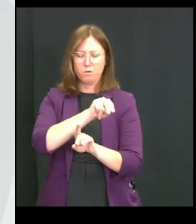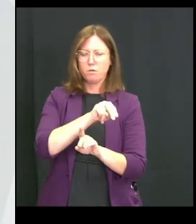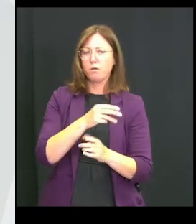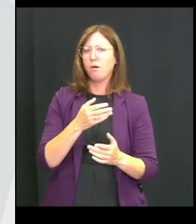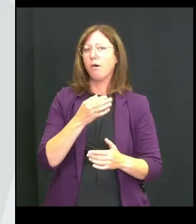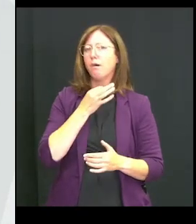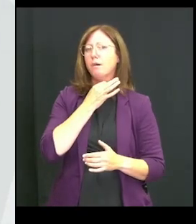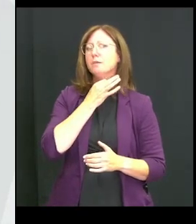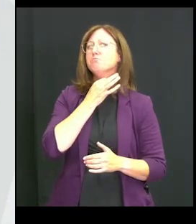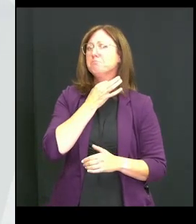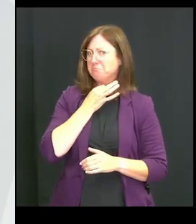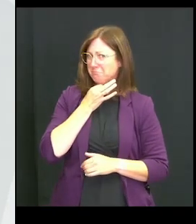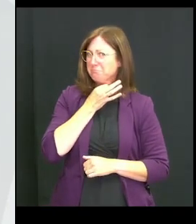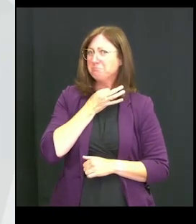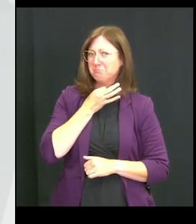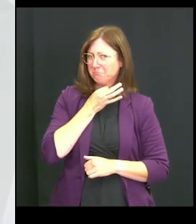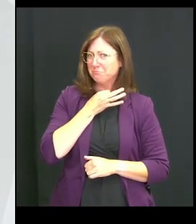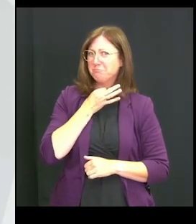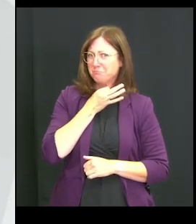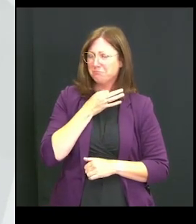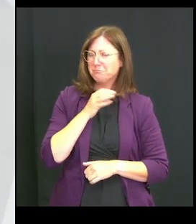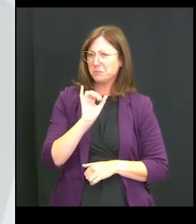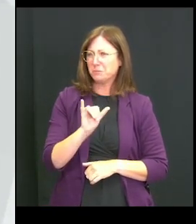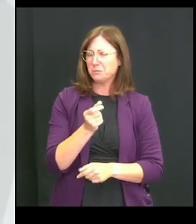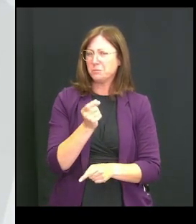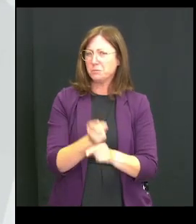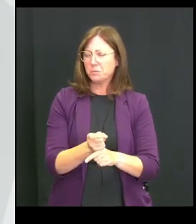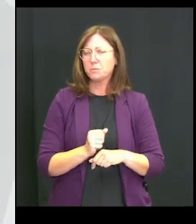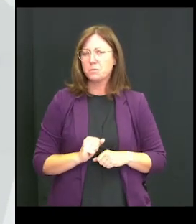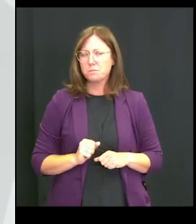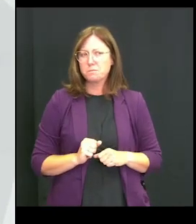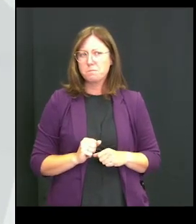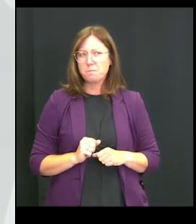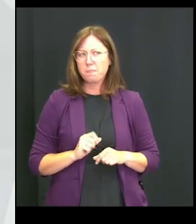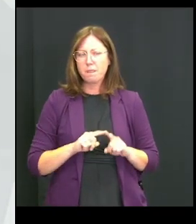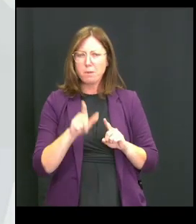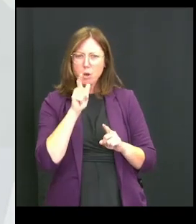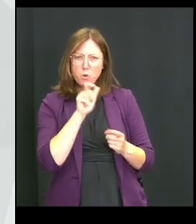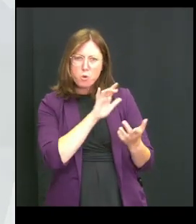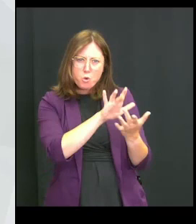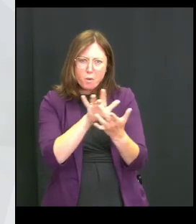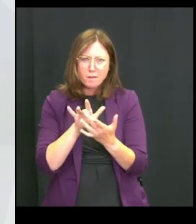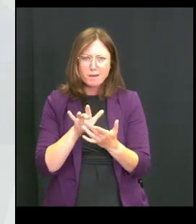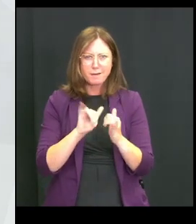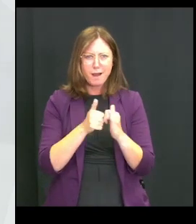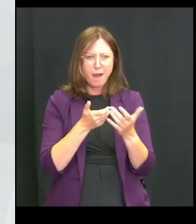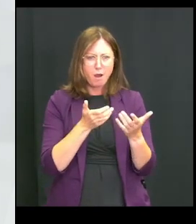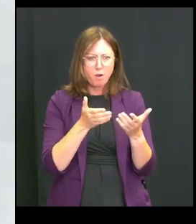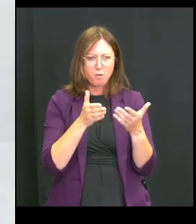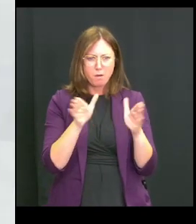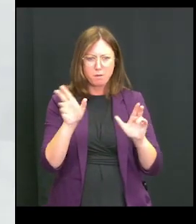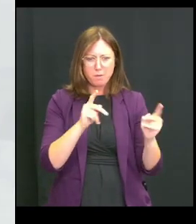as public servants on the earlier question of who do we engage and how do we engage the public when it comes to this?